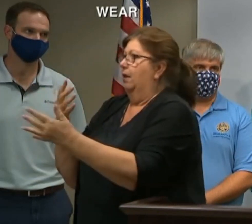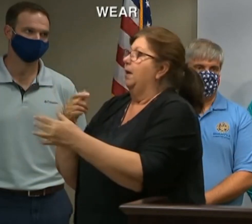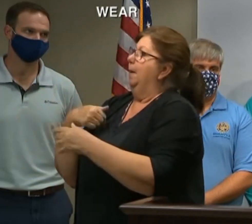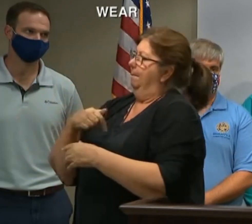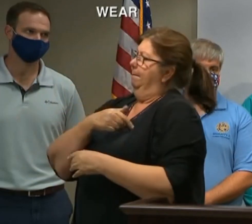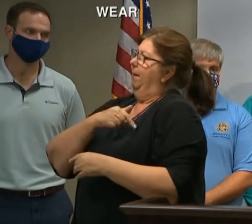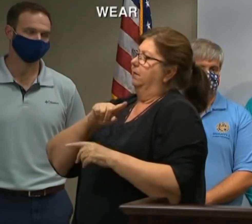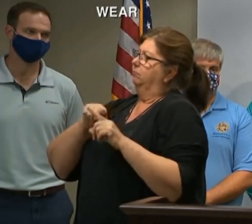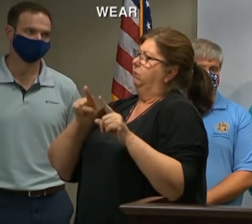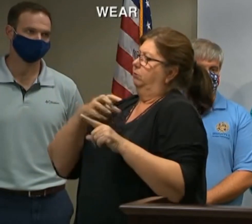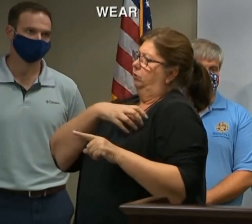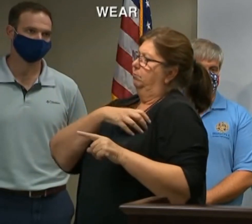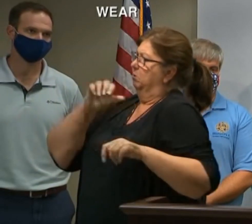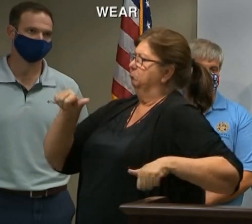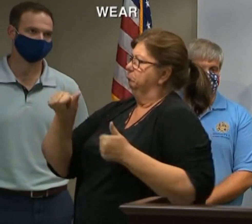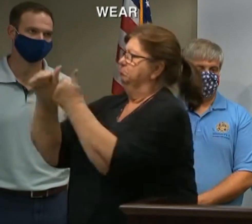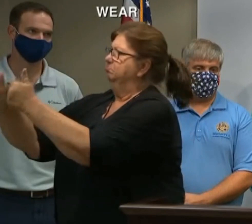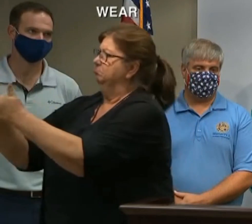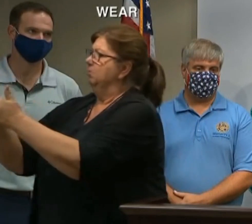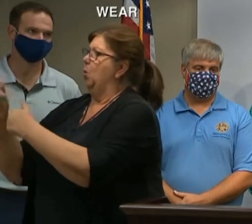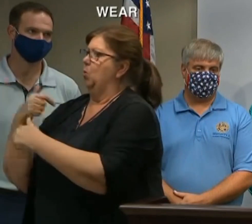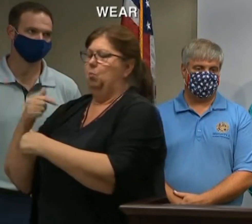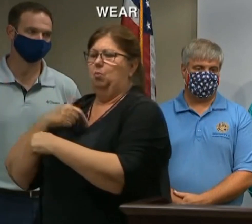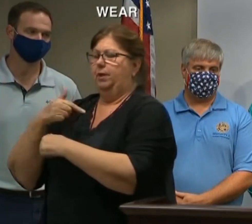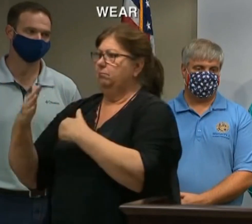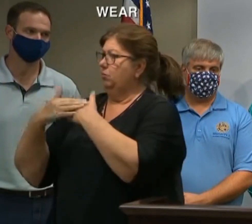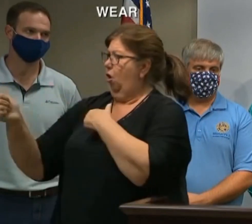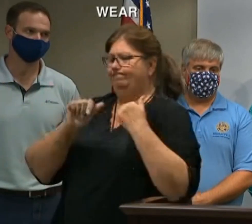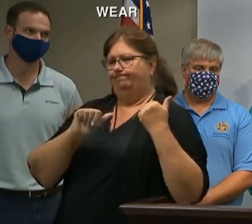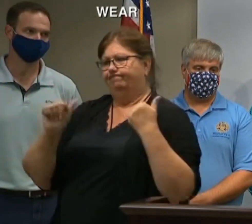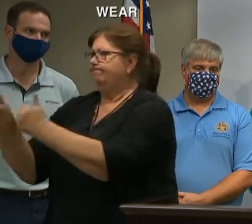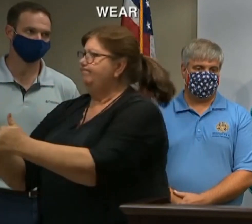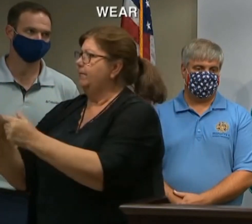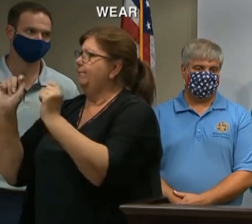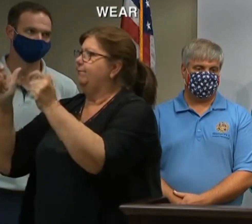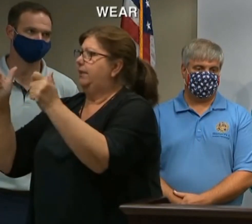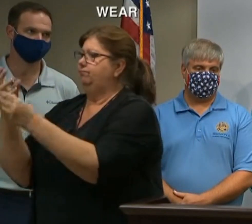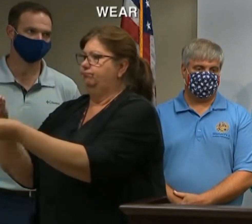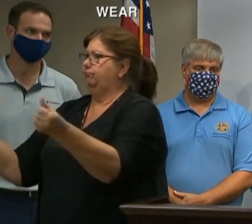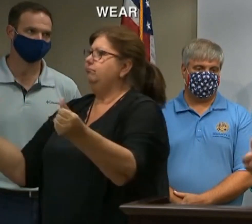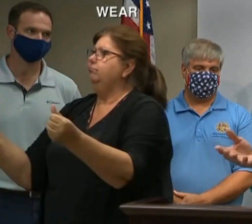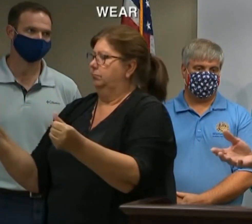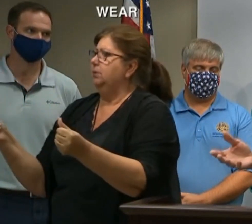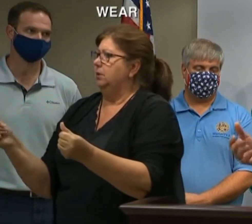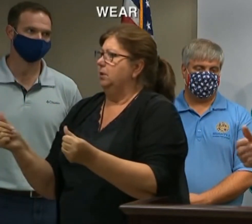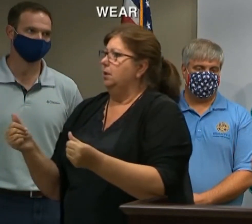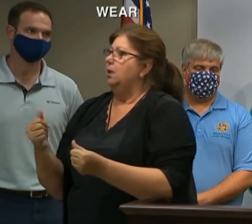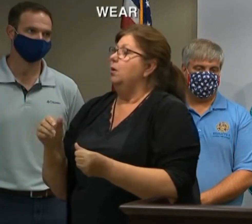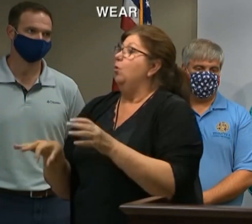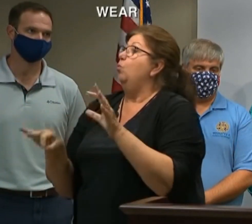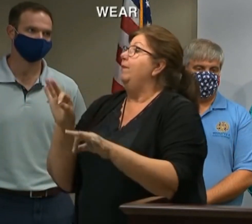the the uh call for assistance came out and we responded uh order was quickly restored uh you know we found in those situations as